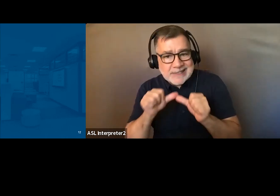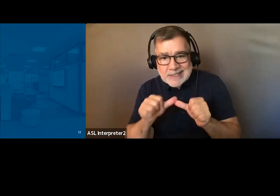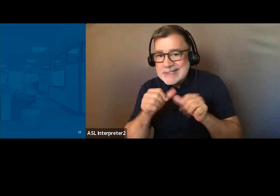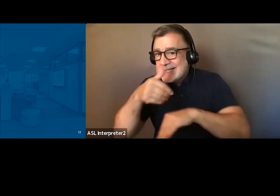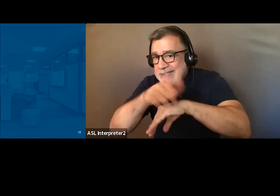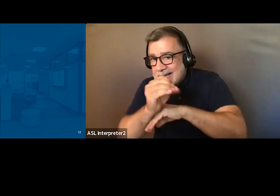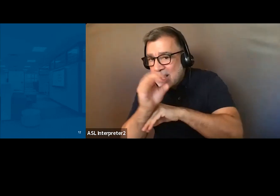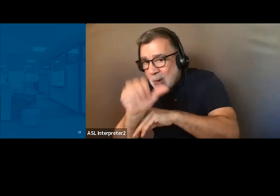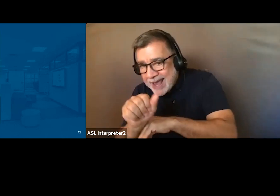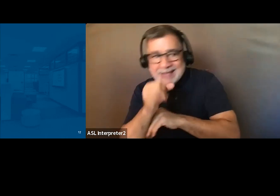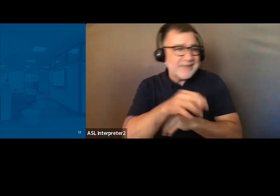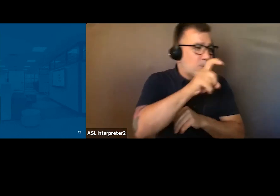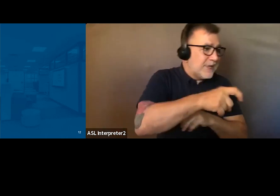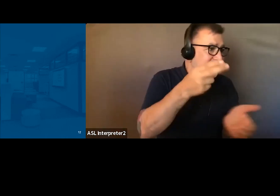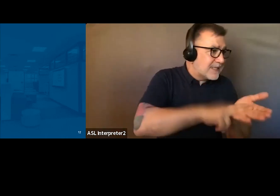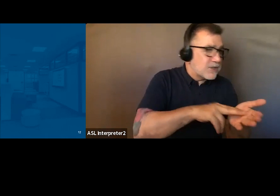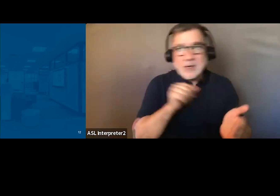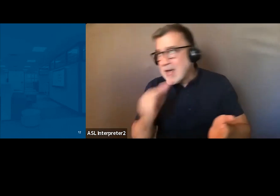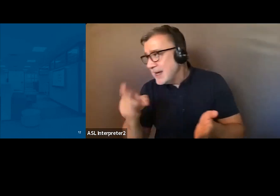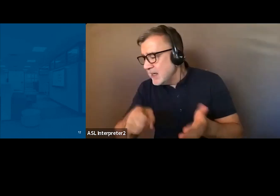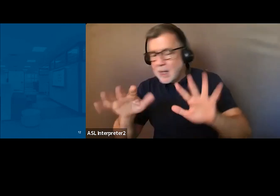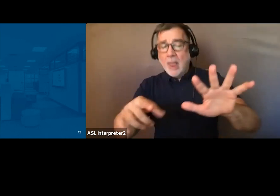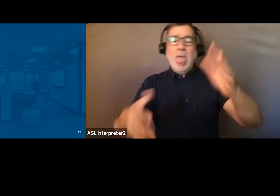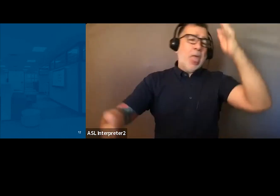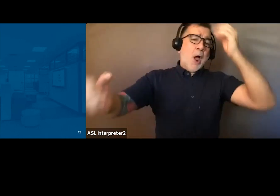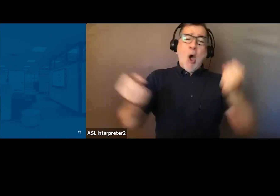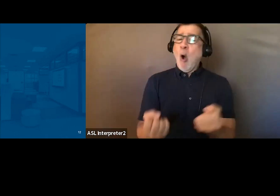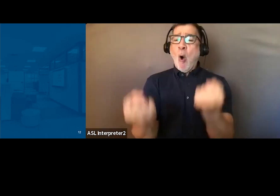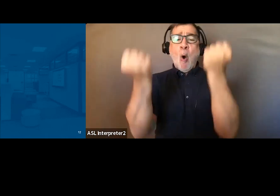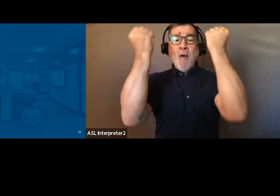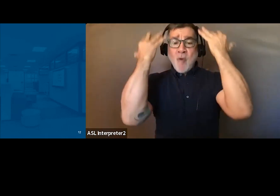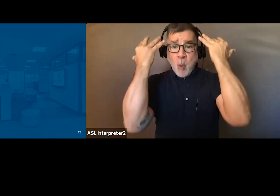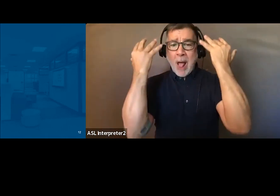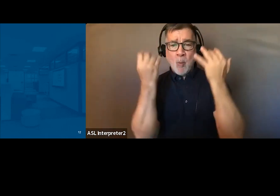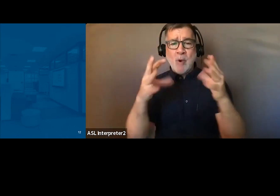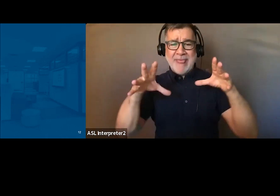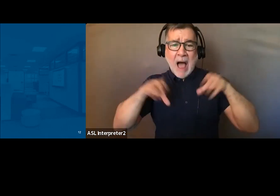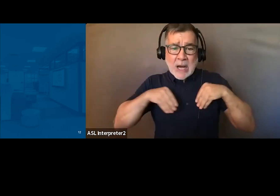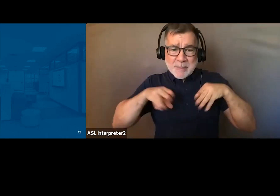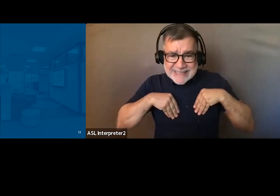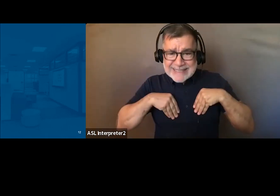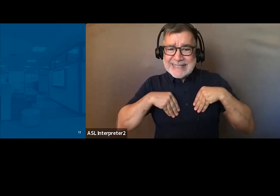So you were inundated with occupancy agreements, and probably sometimes you didn't even know why you were getting them. It may not have been clear.